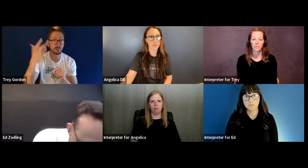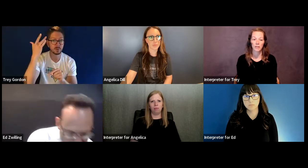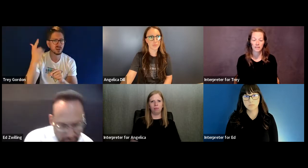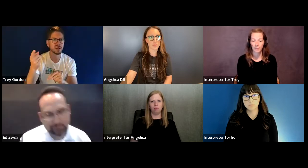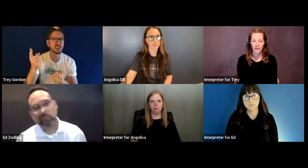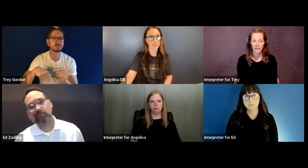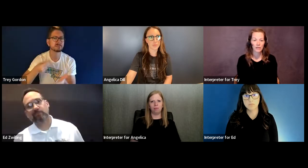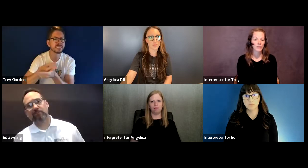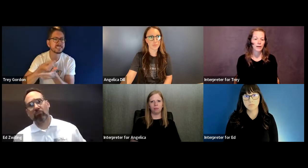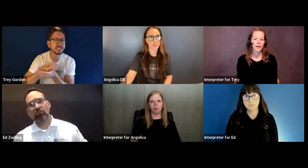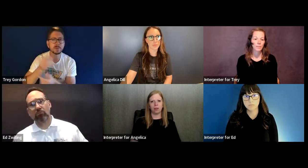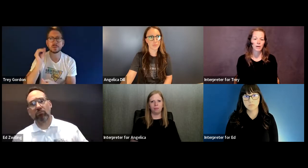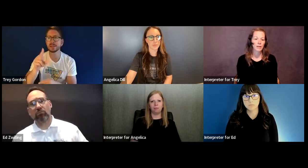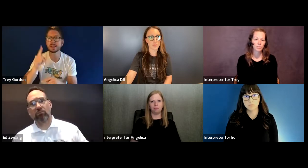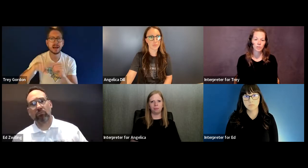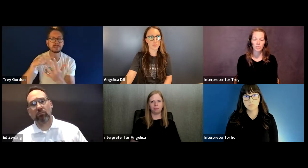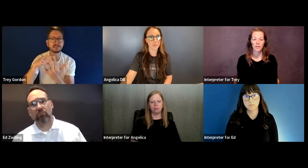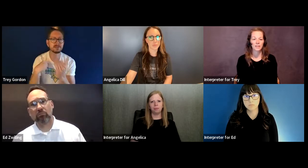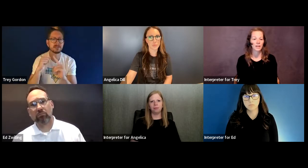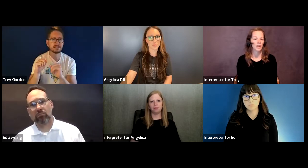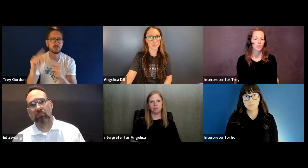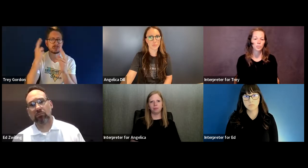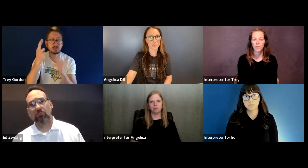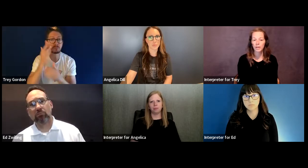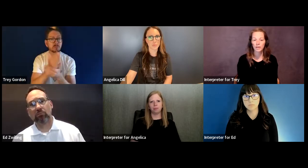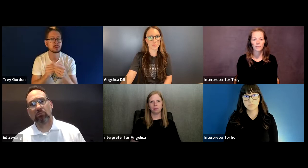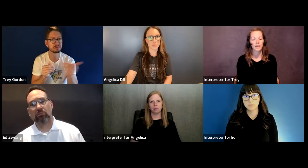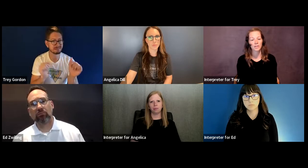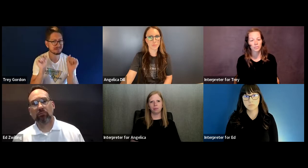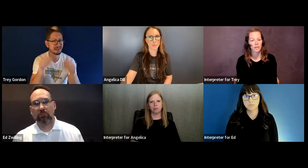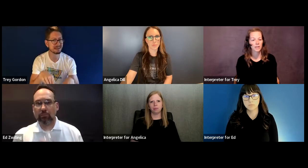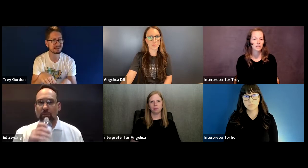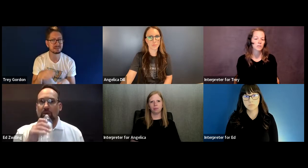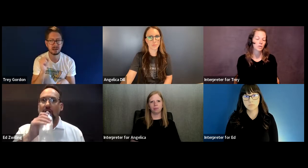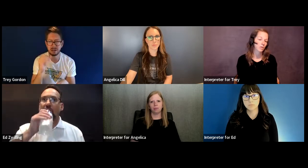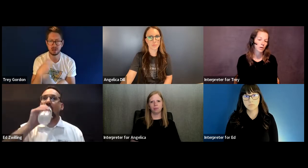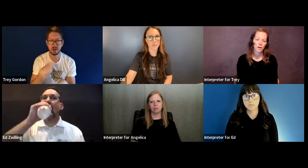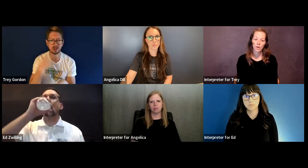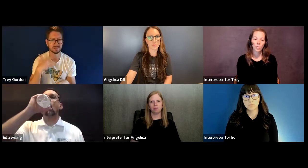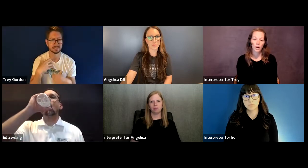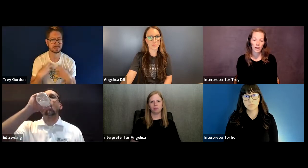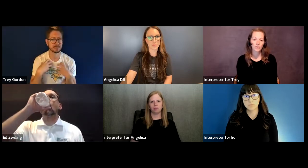that's happening and i'm unable to and they say undo burden financial readiness or or whatnot